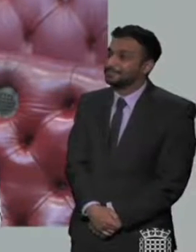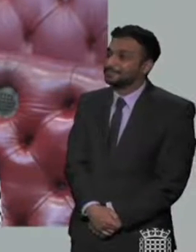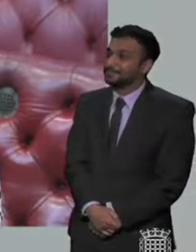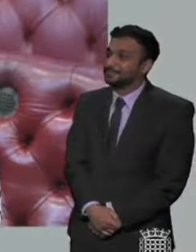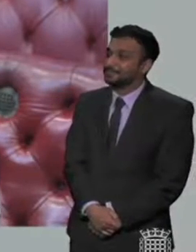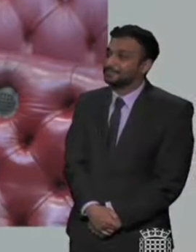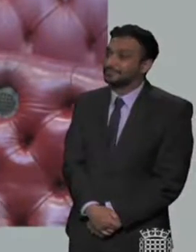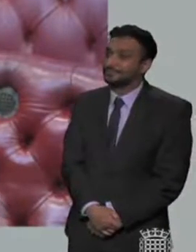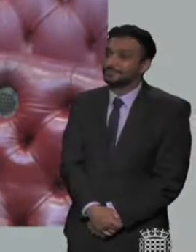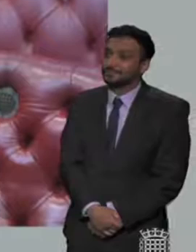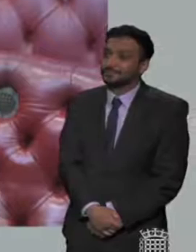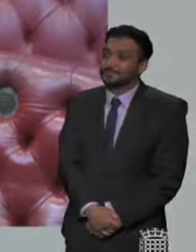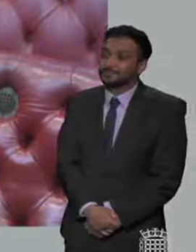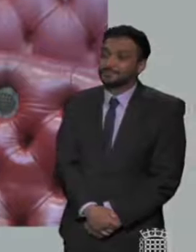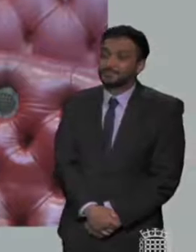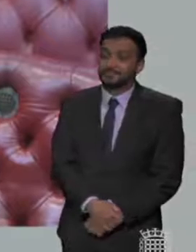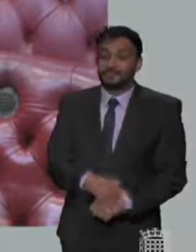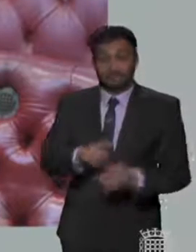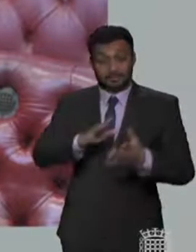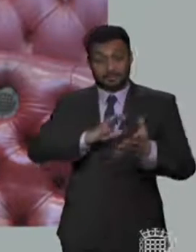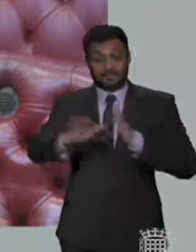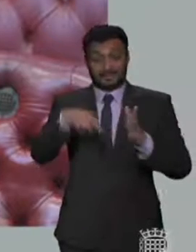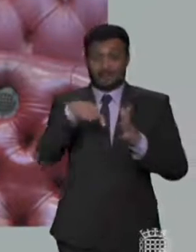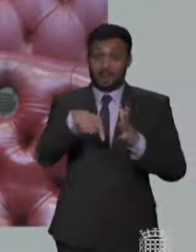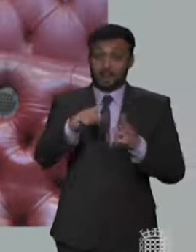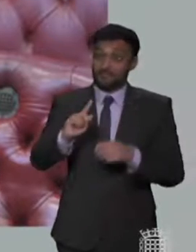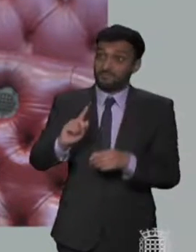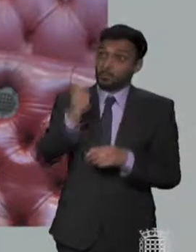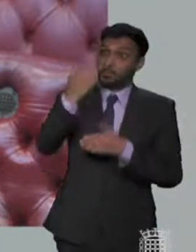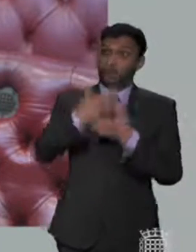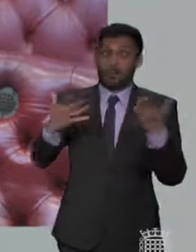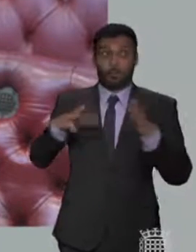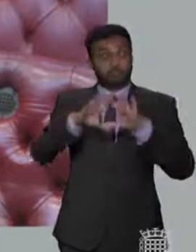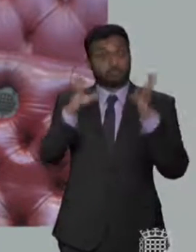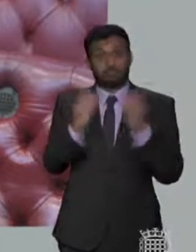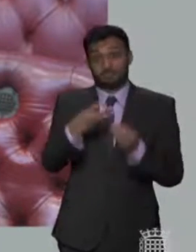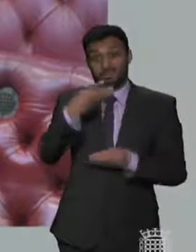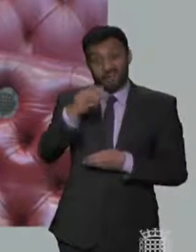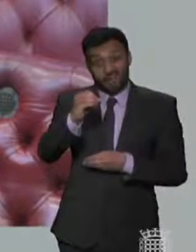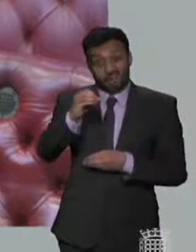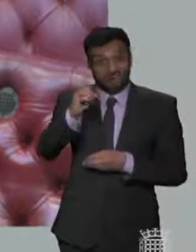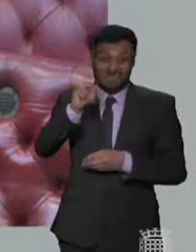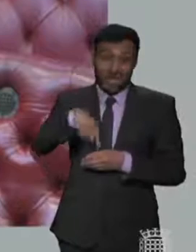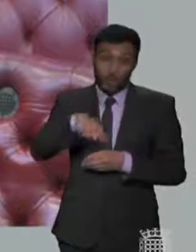for whom bsl is the primary method of communication and 150 000 signers in total